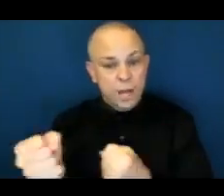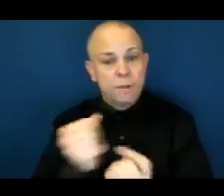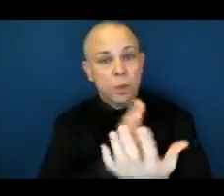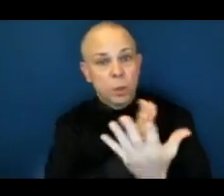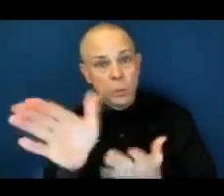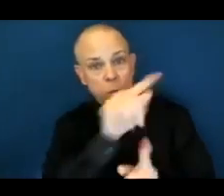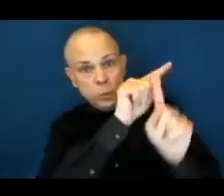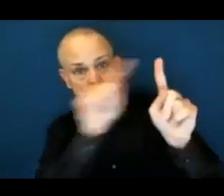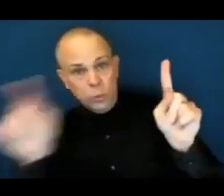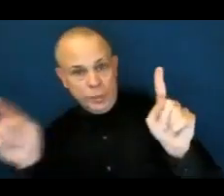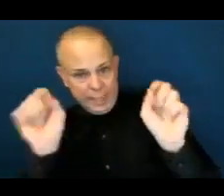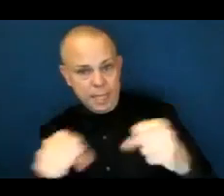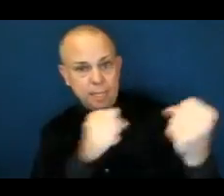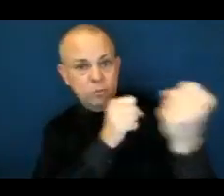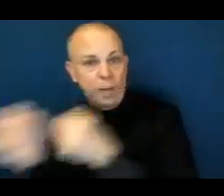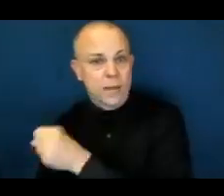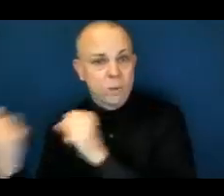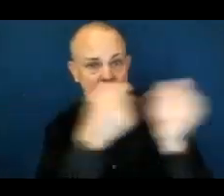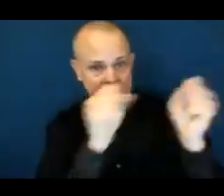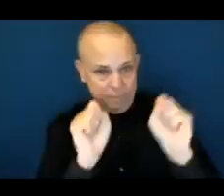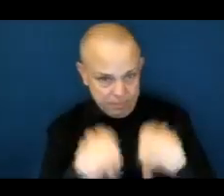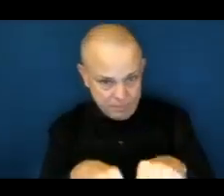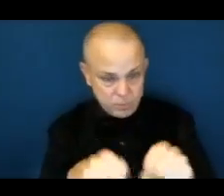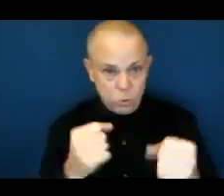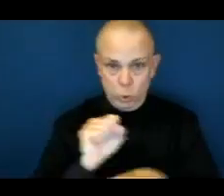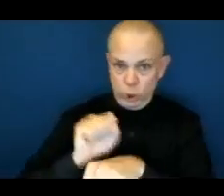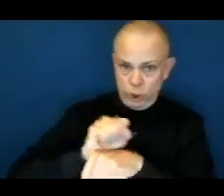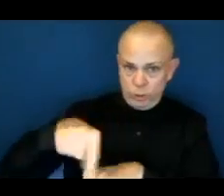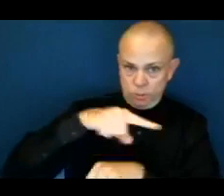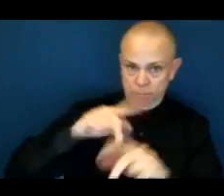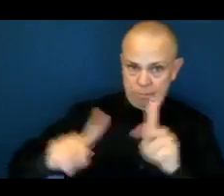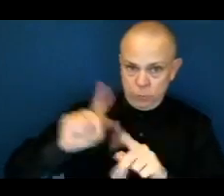place on this side it continues down to the